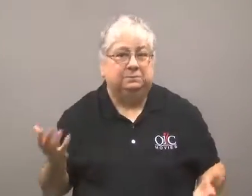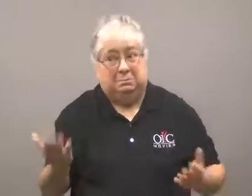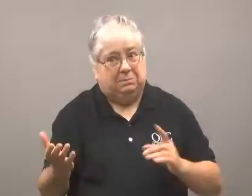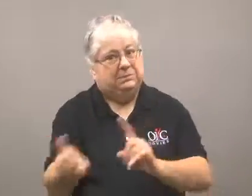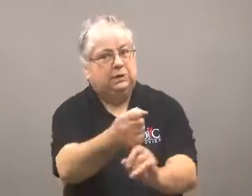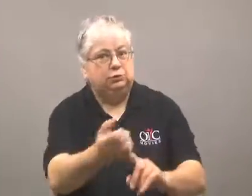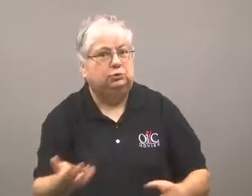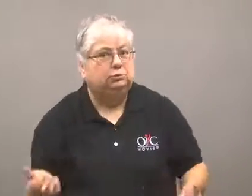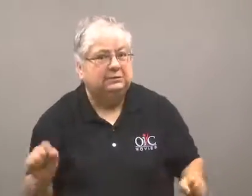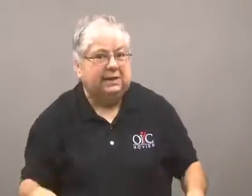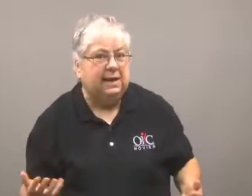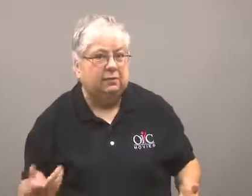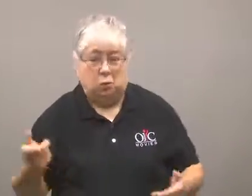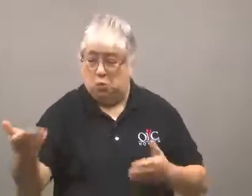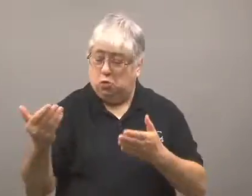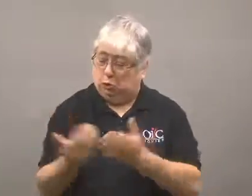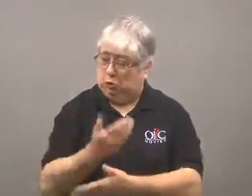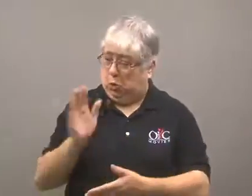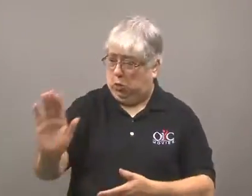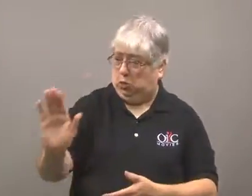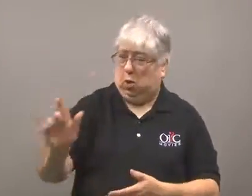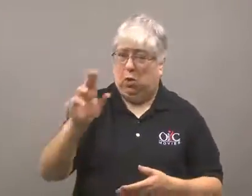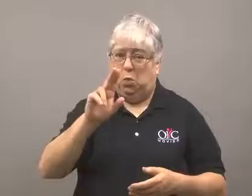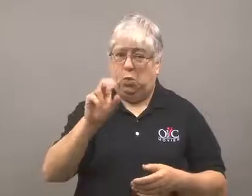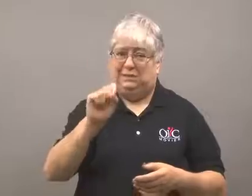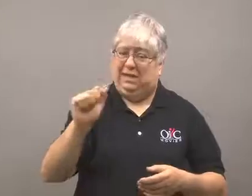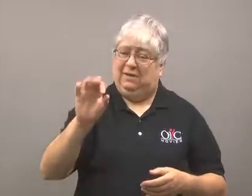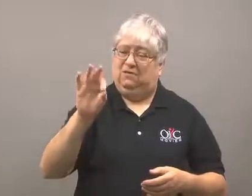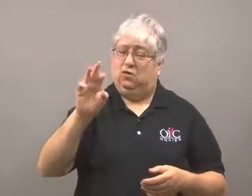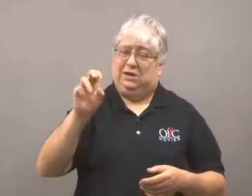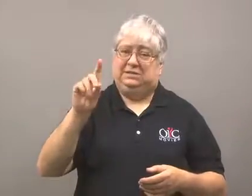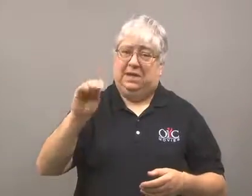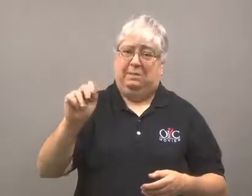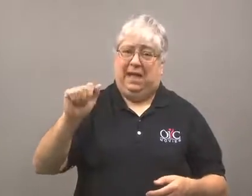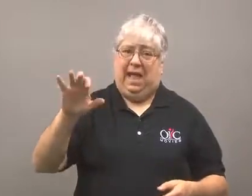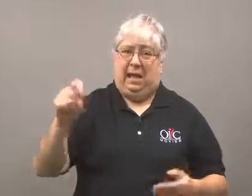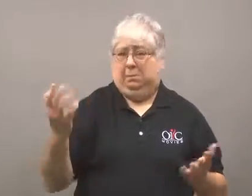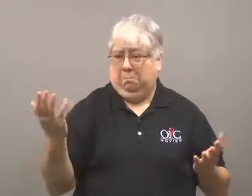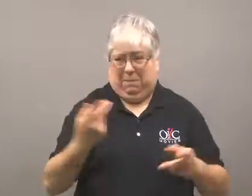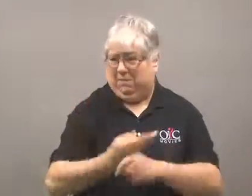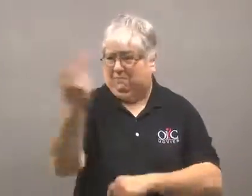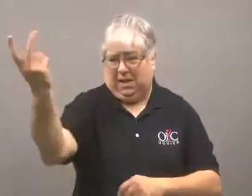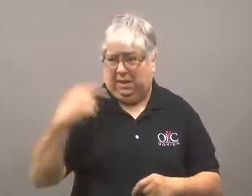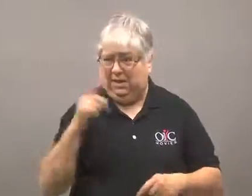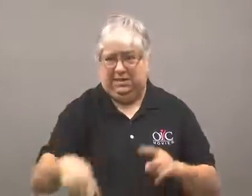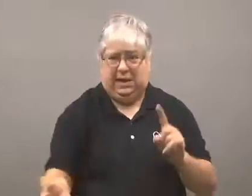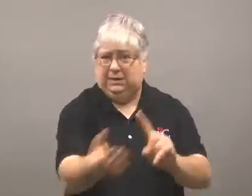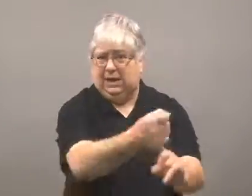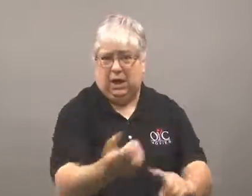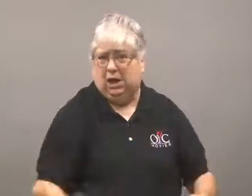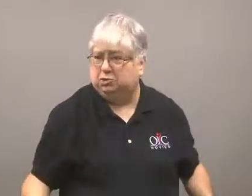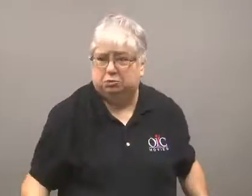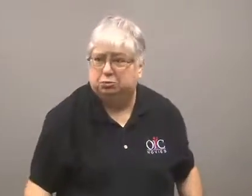This might help catch terrorists. The proposed USA Freedom Act would do no such thing.